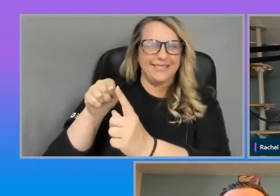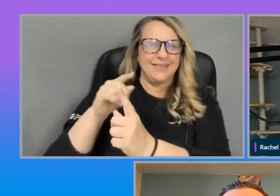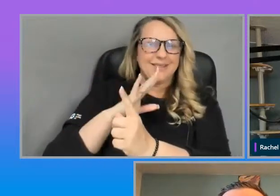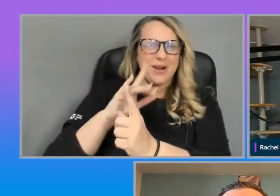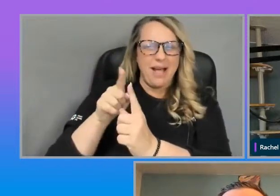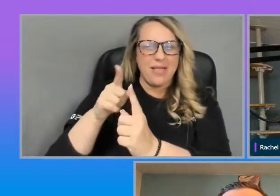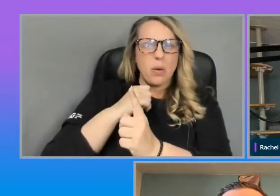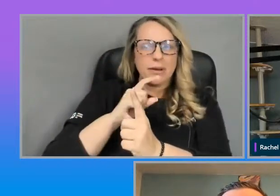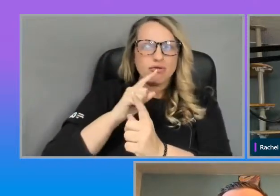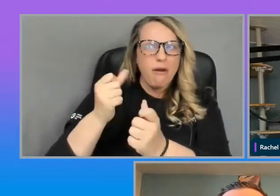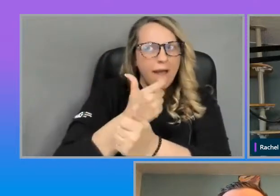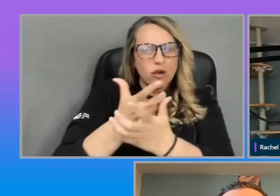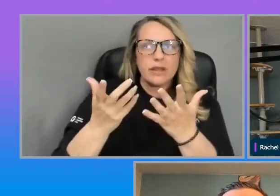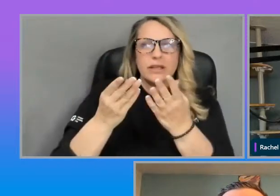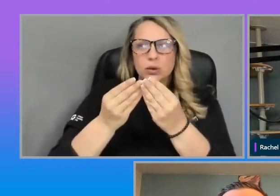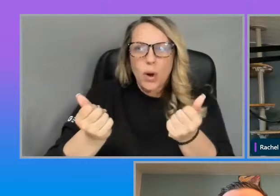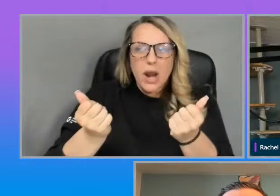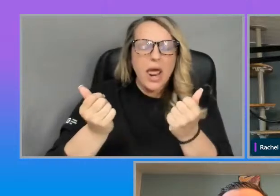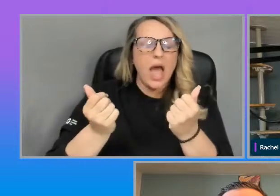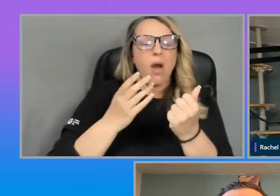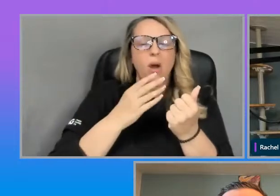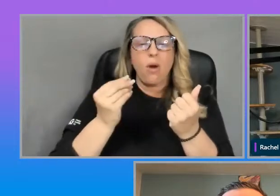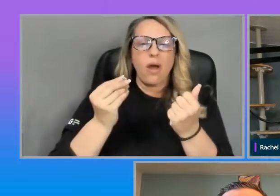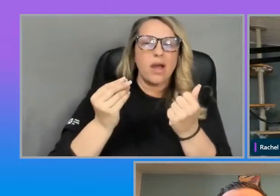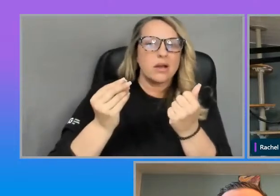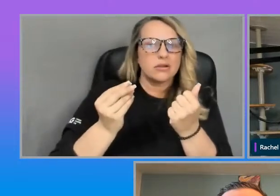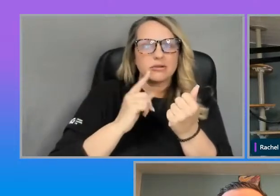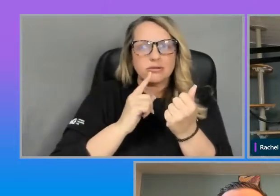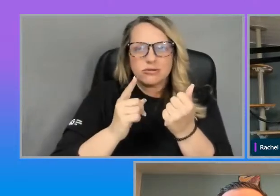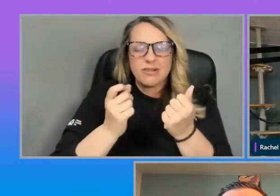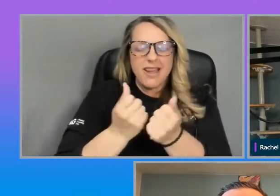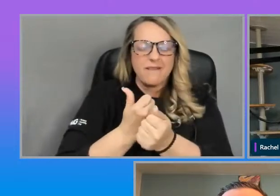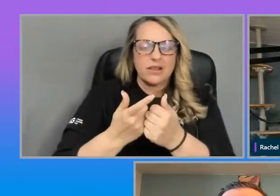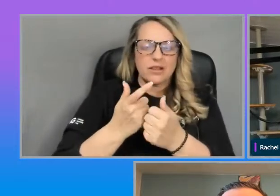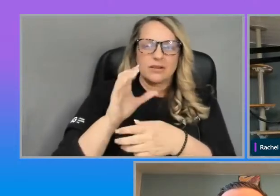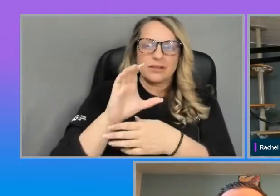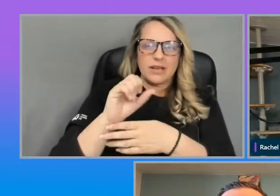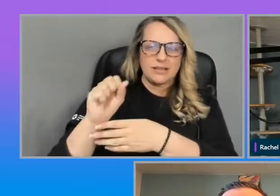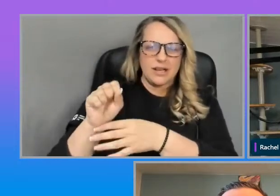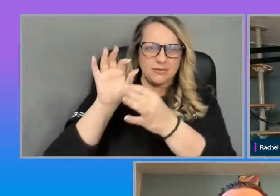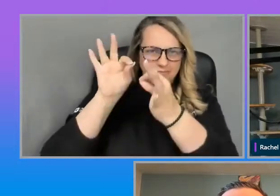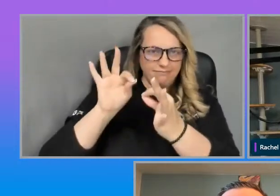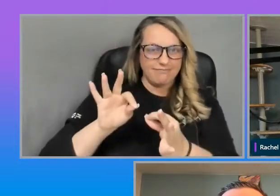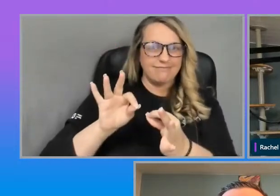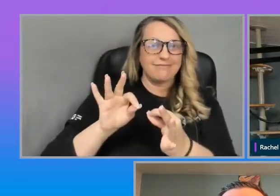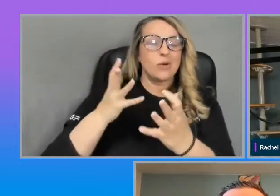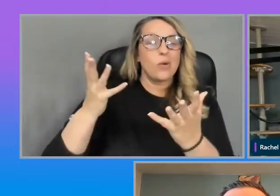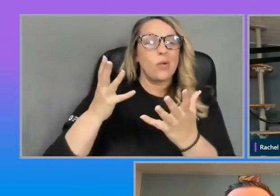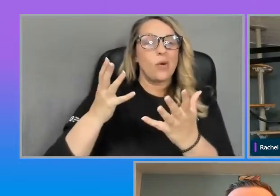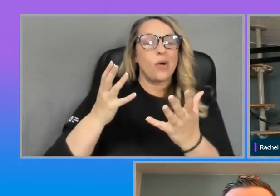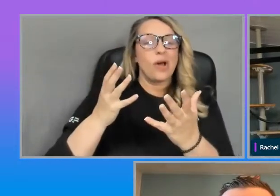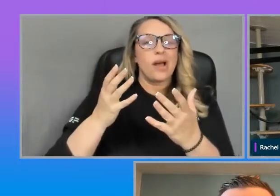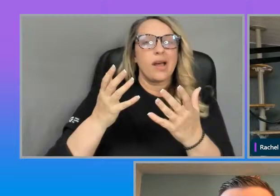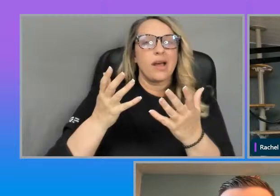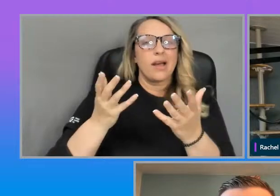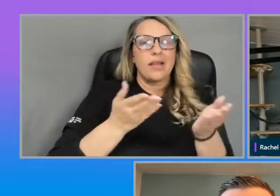everything's sorted out with with the CSS side. Is the